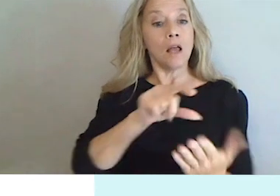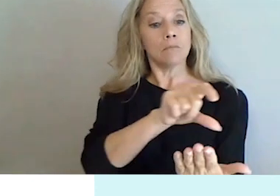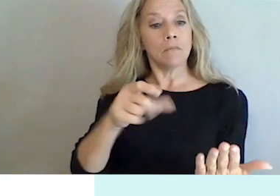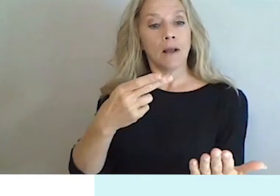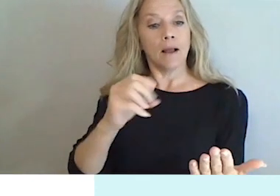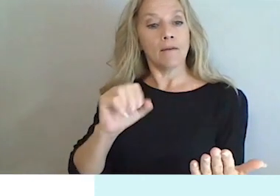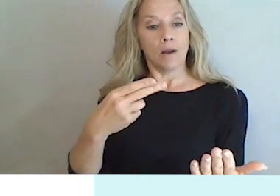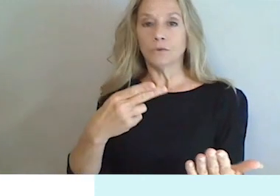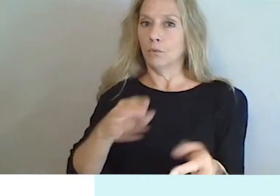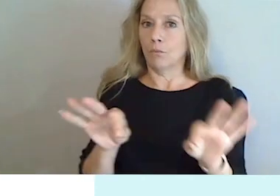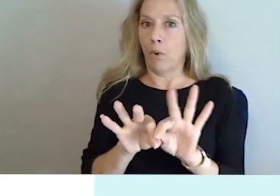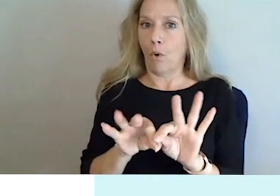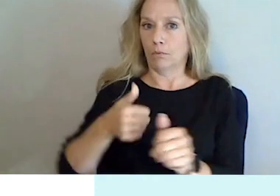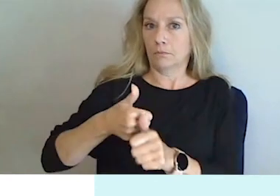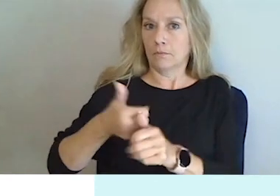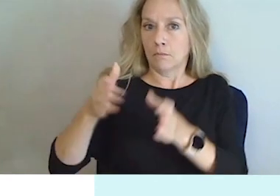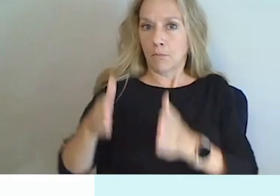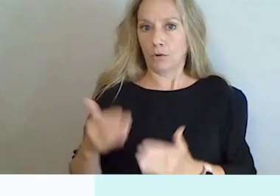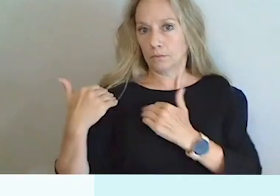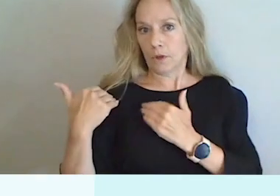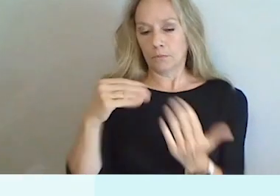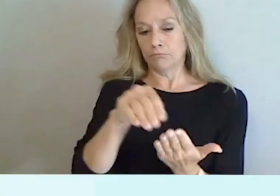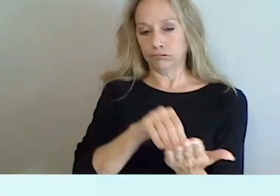The head of household is the person who should be completing the packet.